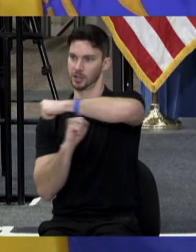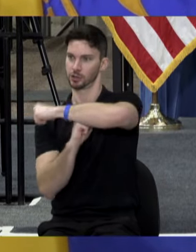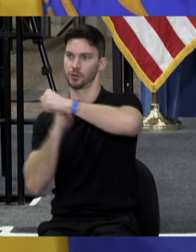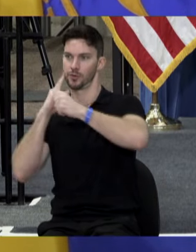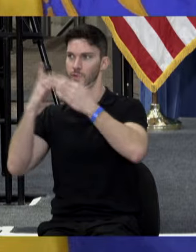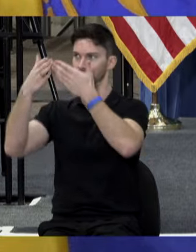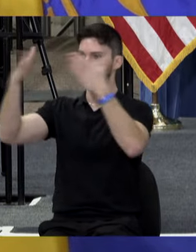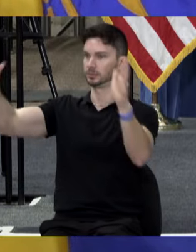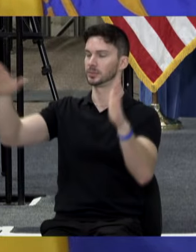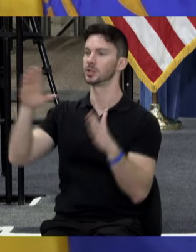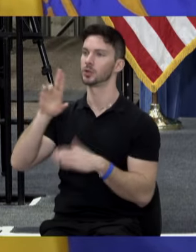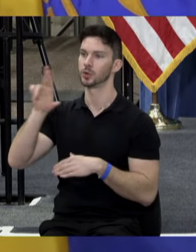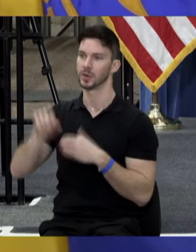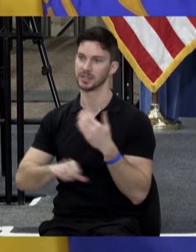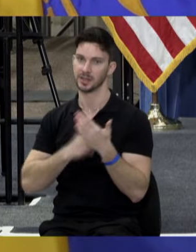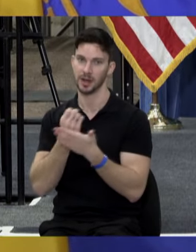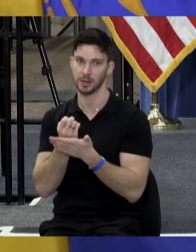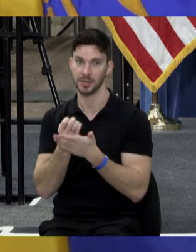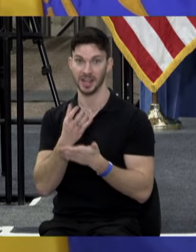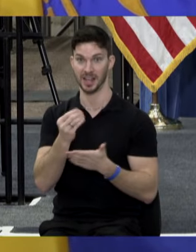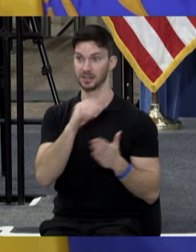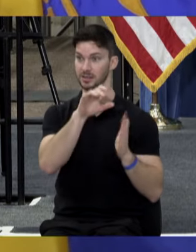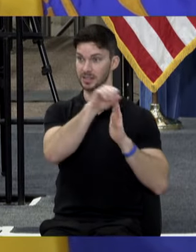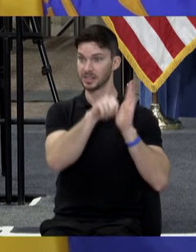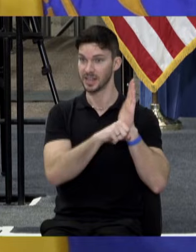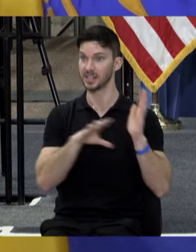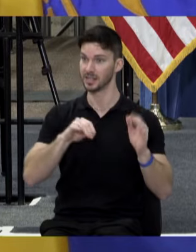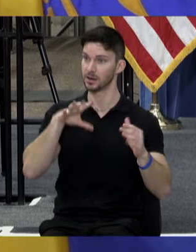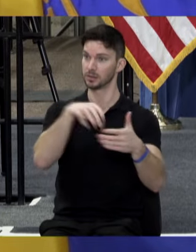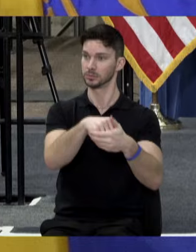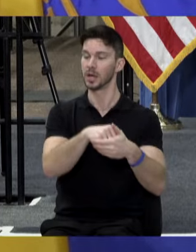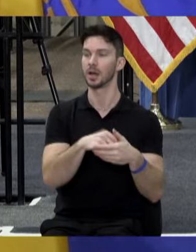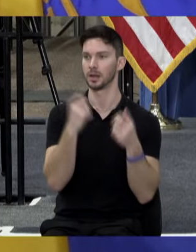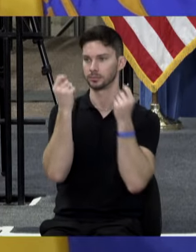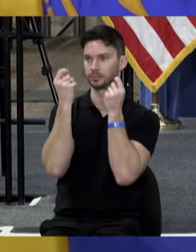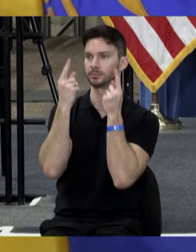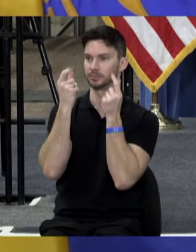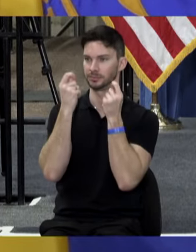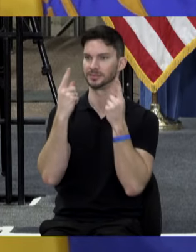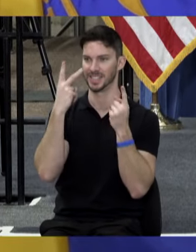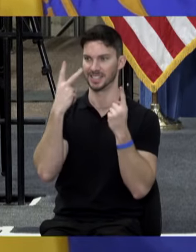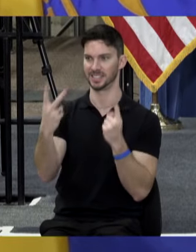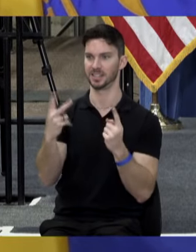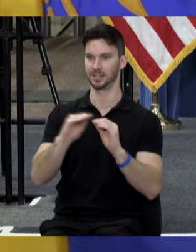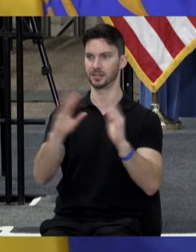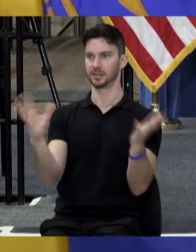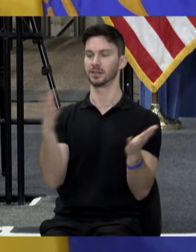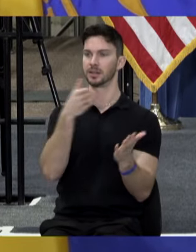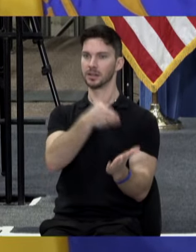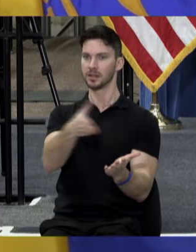And states that engage, they get it. They see the need to support a robust direct care workforce